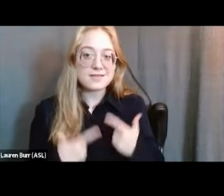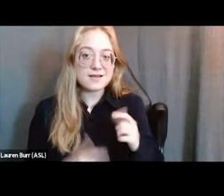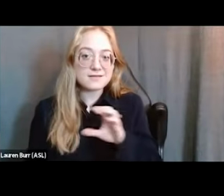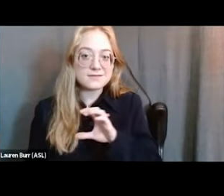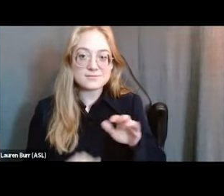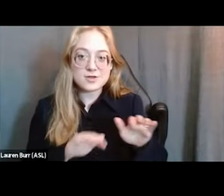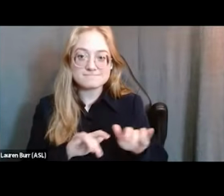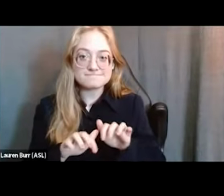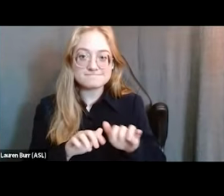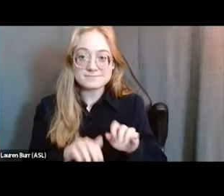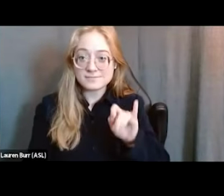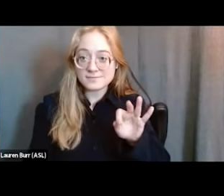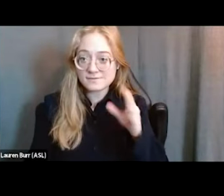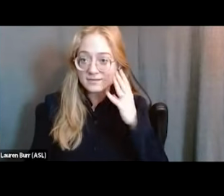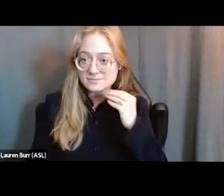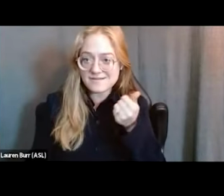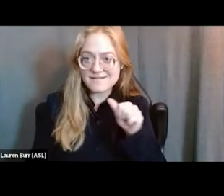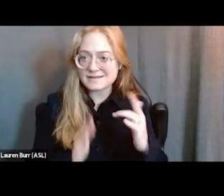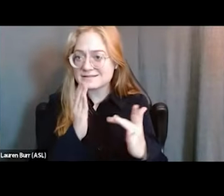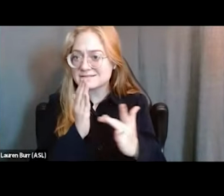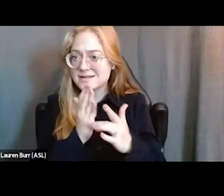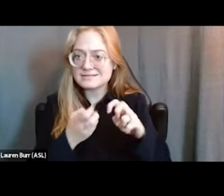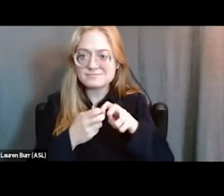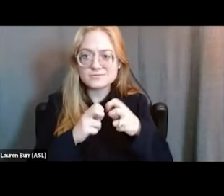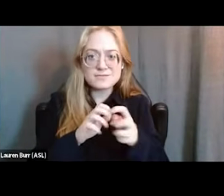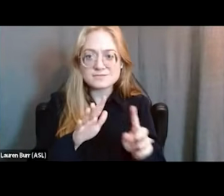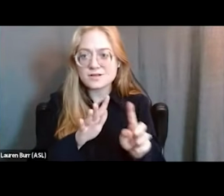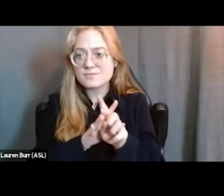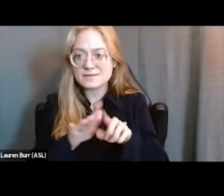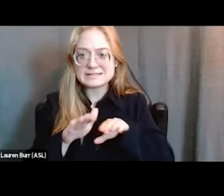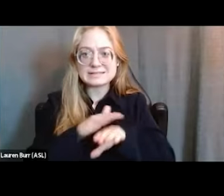If you're experiencing any technical difficulties or accessibility issues,